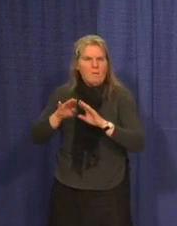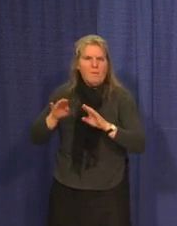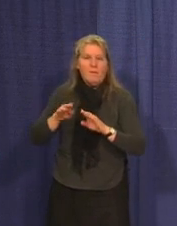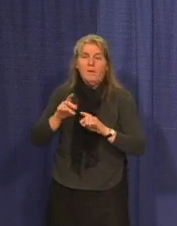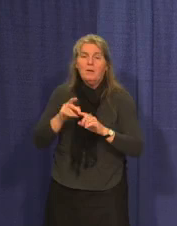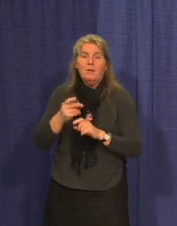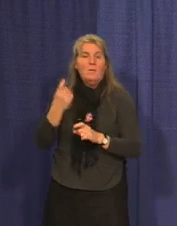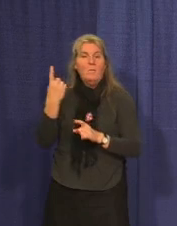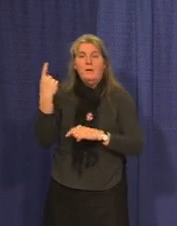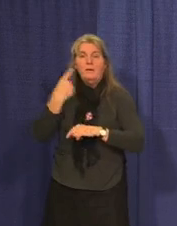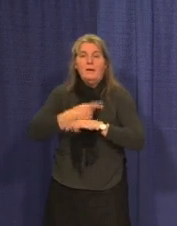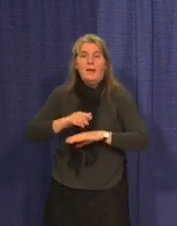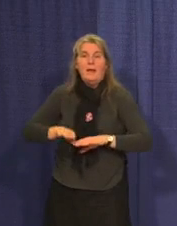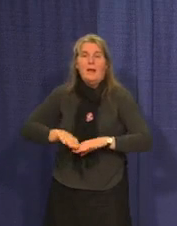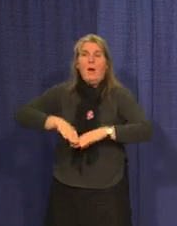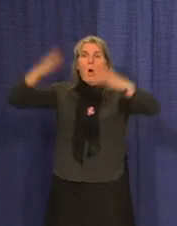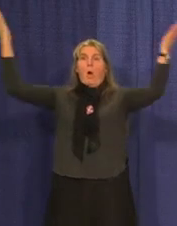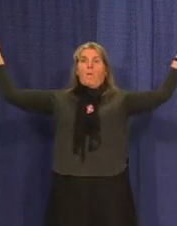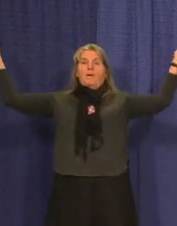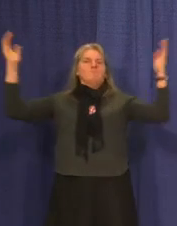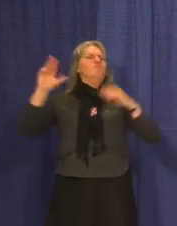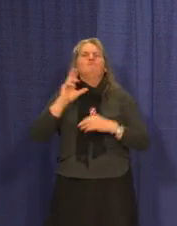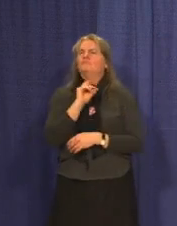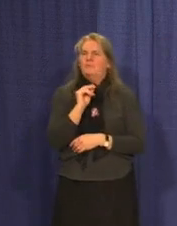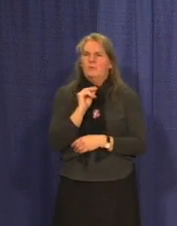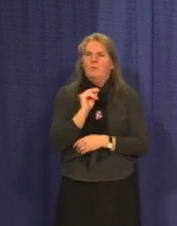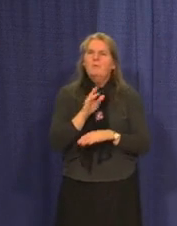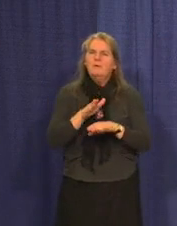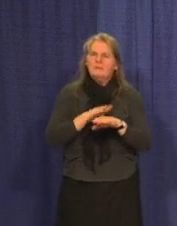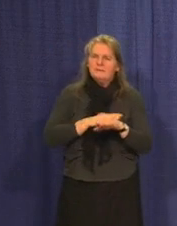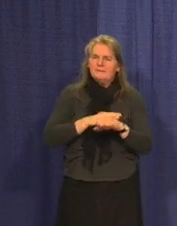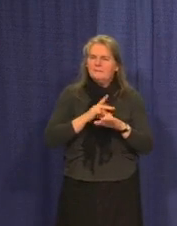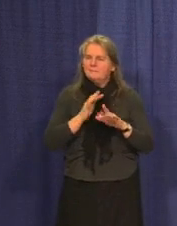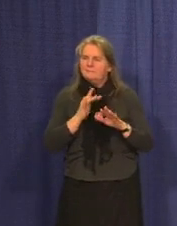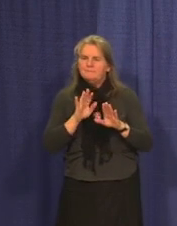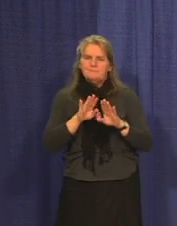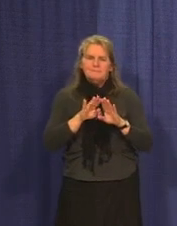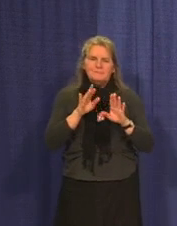forward because it is certainly not going to be overnight. It is going to be a gradual